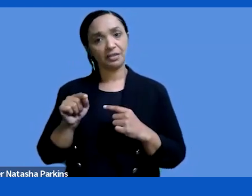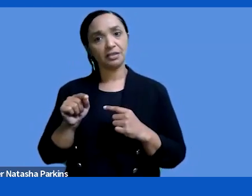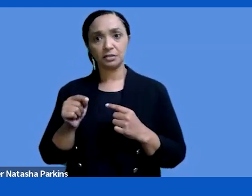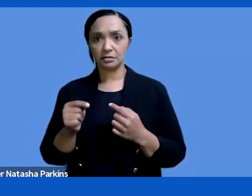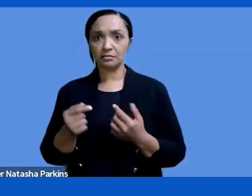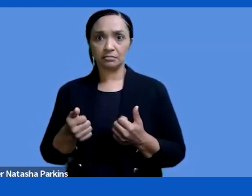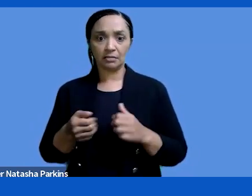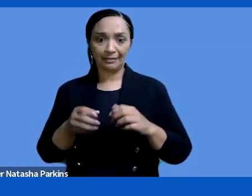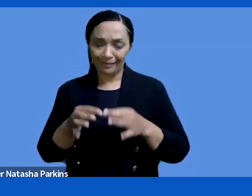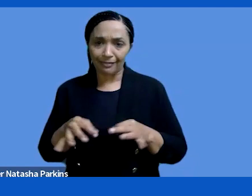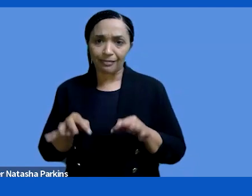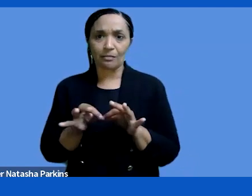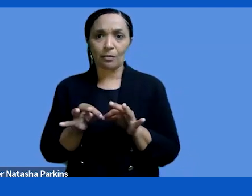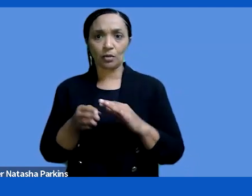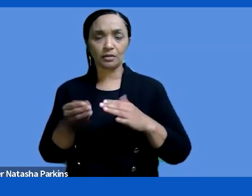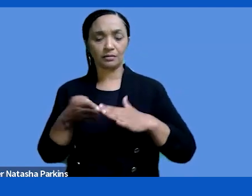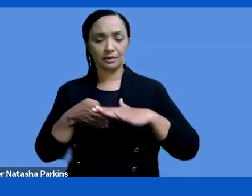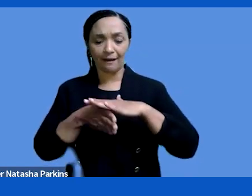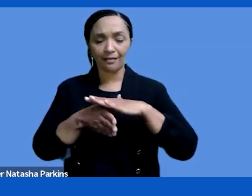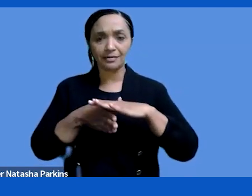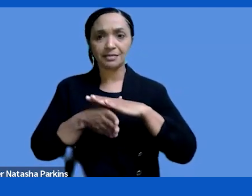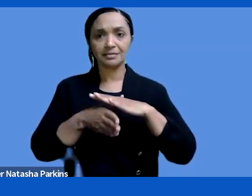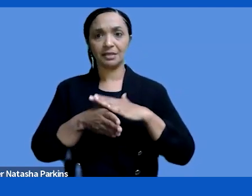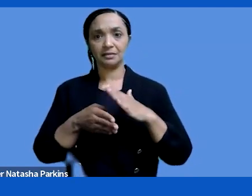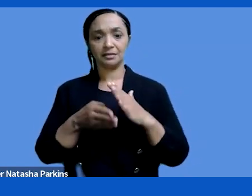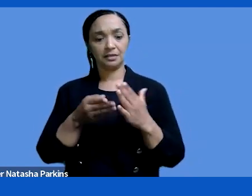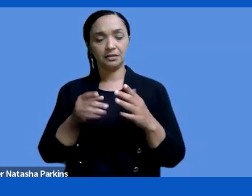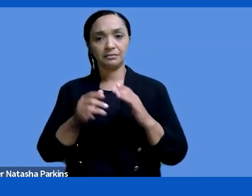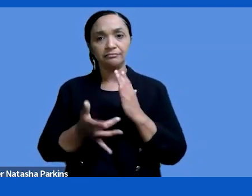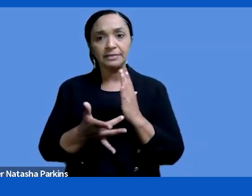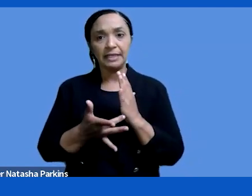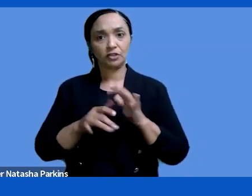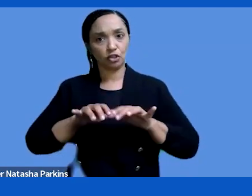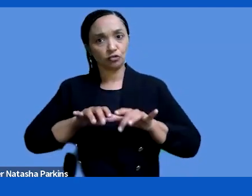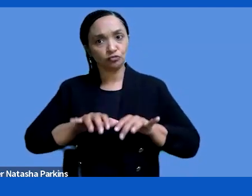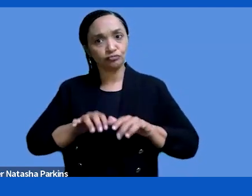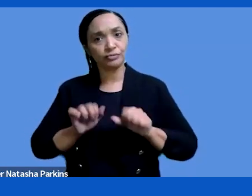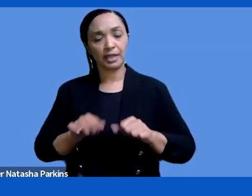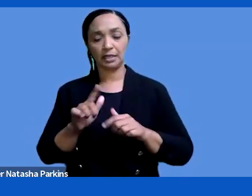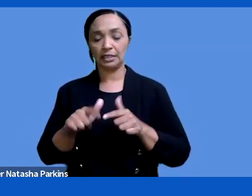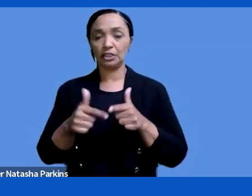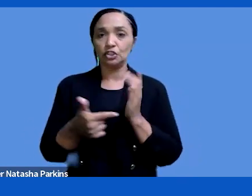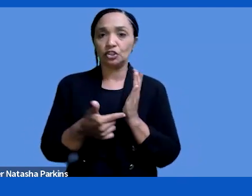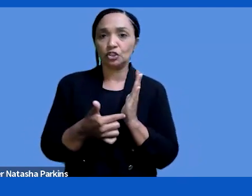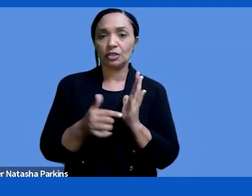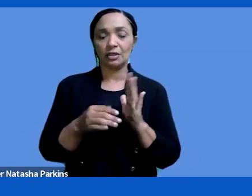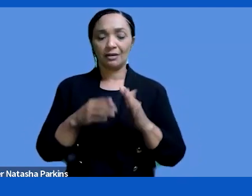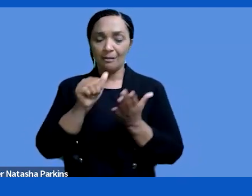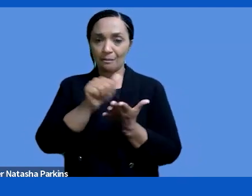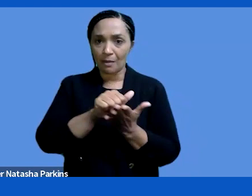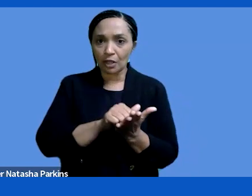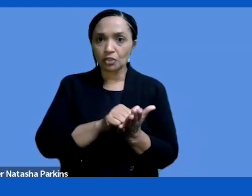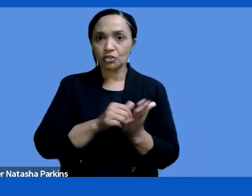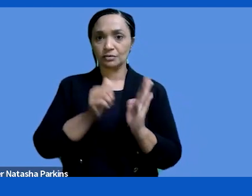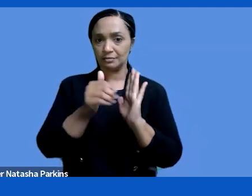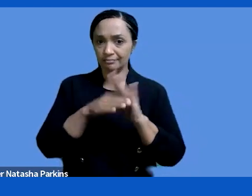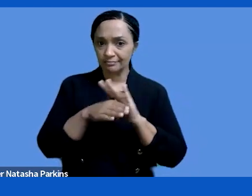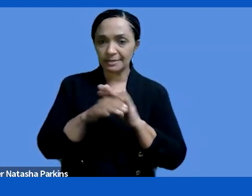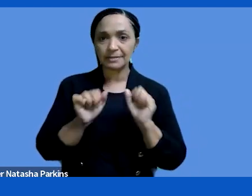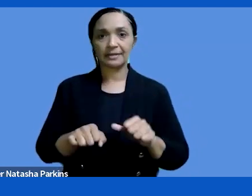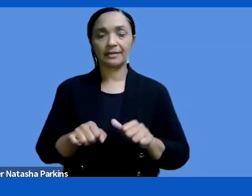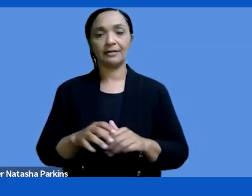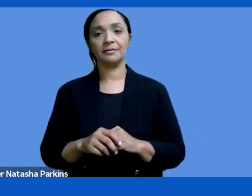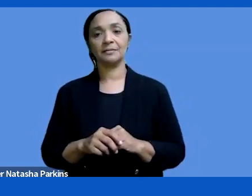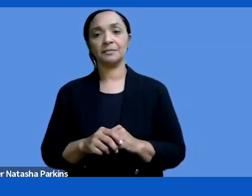they have quite the accessibility team, to ensure digital publications are accessible. I can't tell